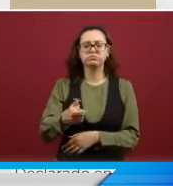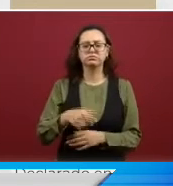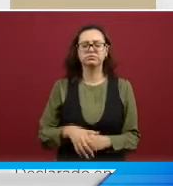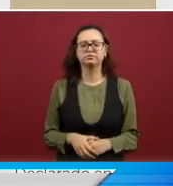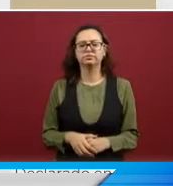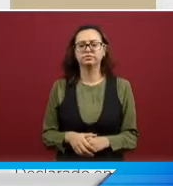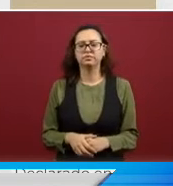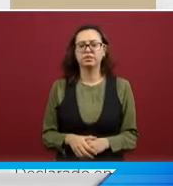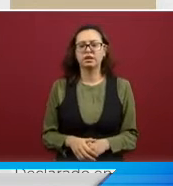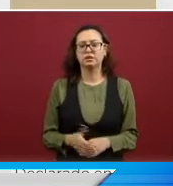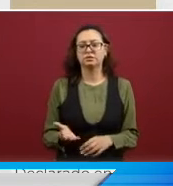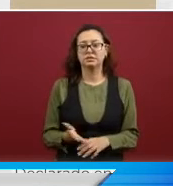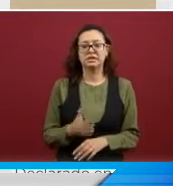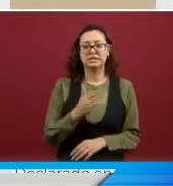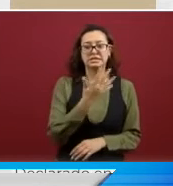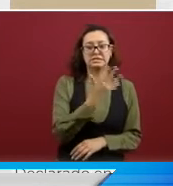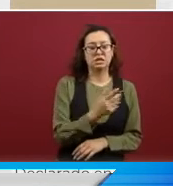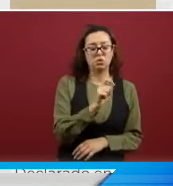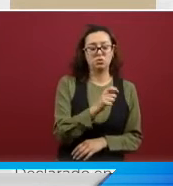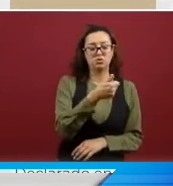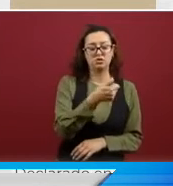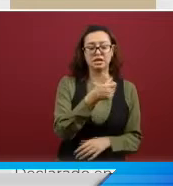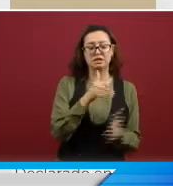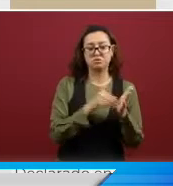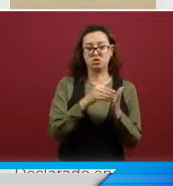will allow the elimination of tax privileges for a minority